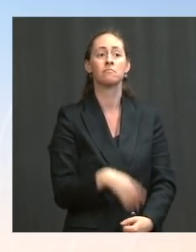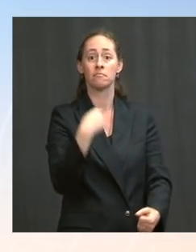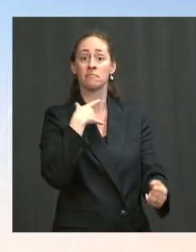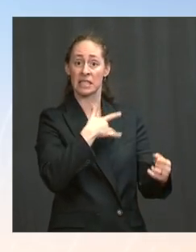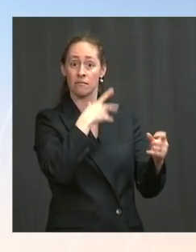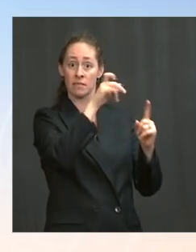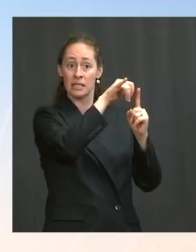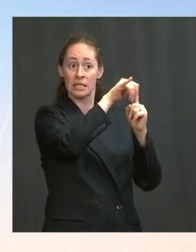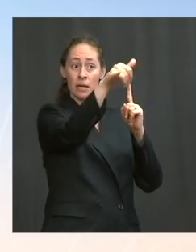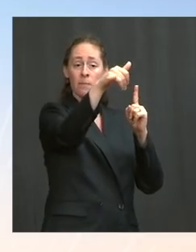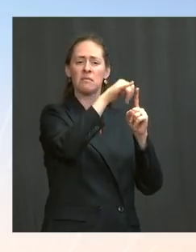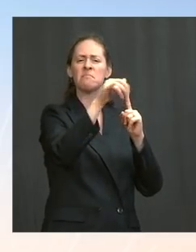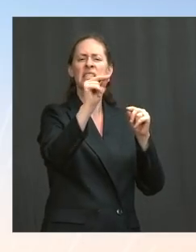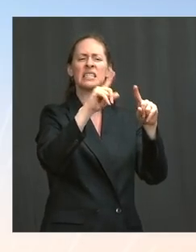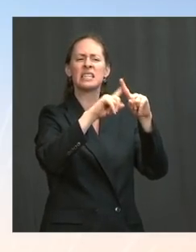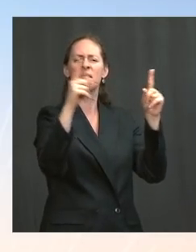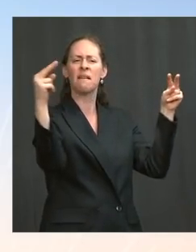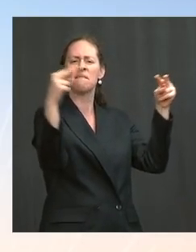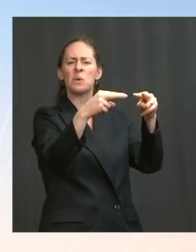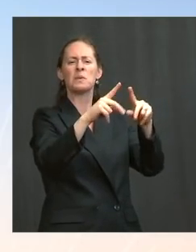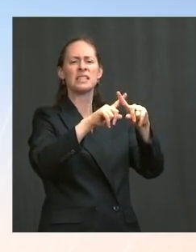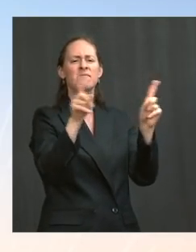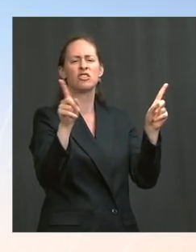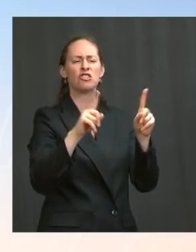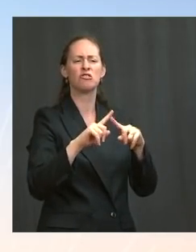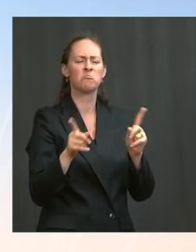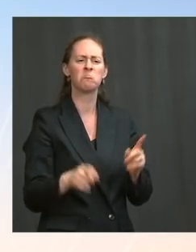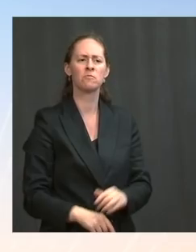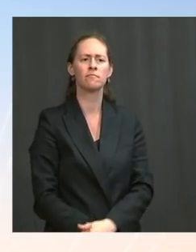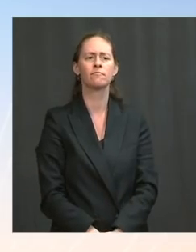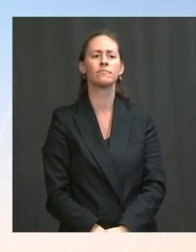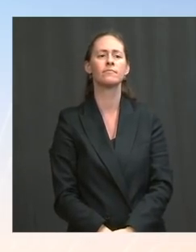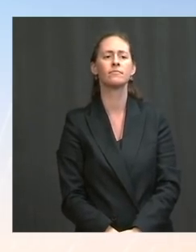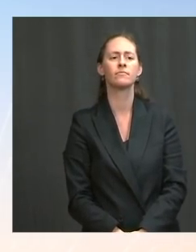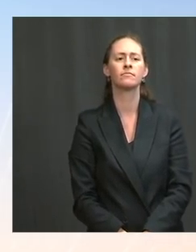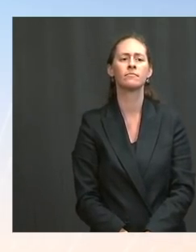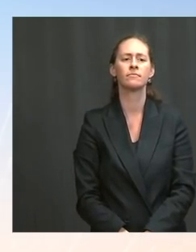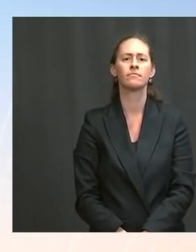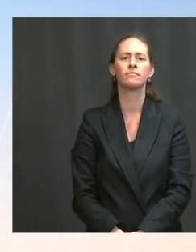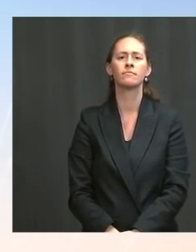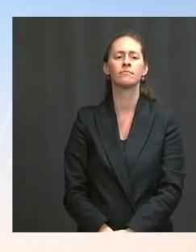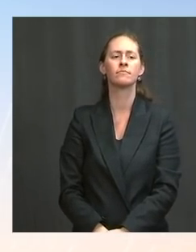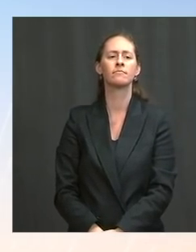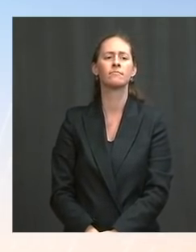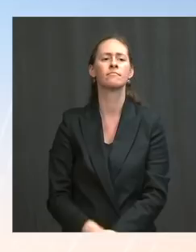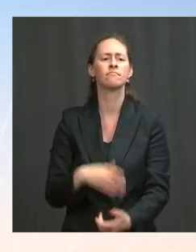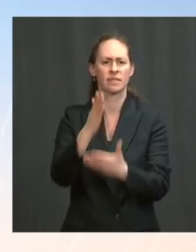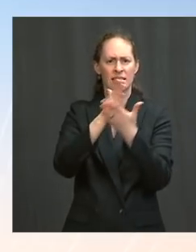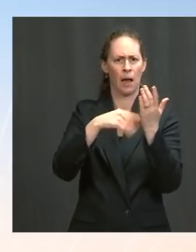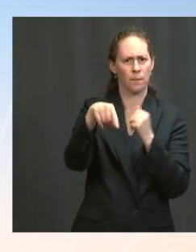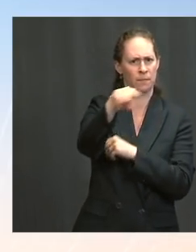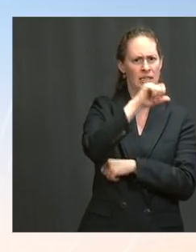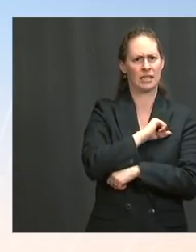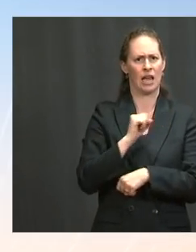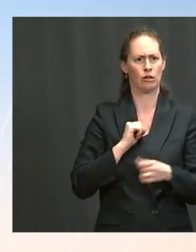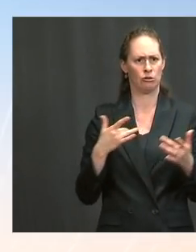Go ahead. The Press: Senator Murphy, in his statement -- and I think the reason that he had some concern about this -- Ms. Psaki: Yeah. The Press: -- I read it as less concerned